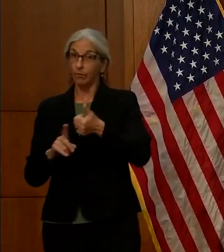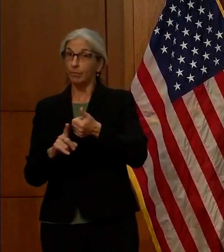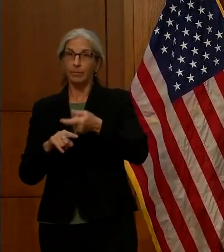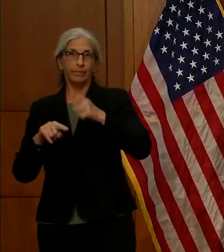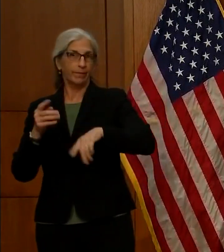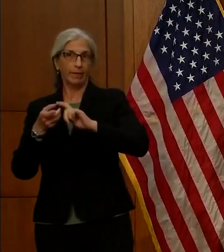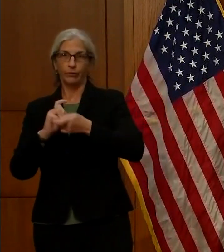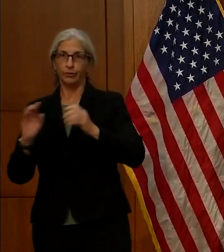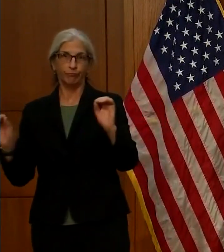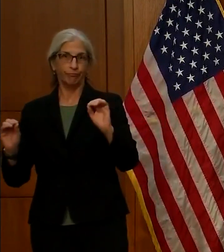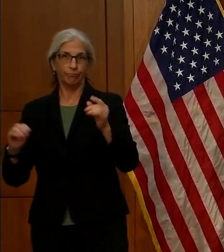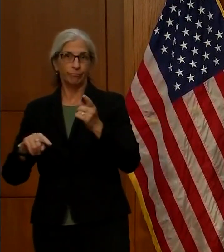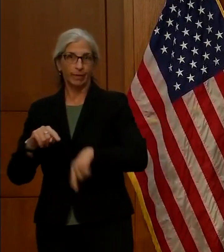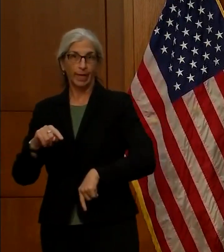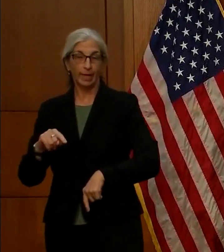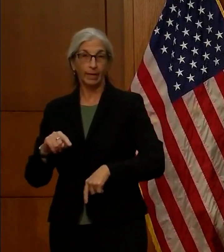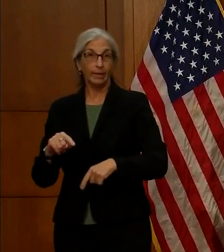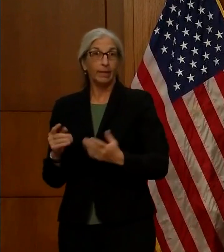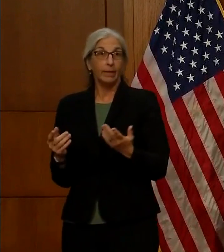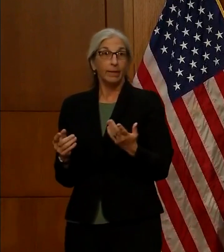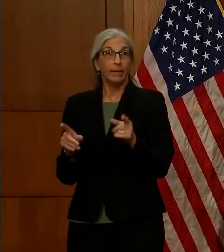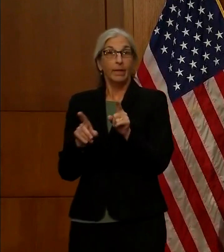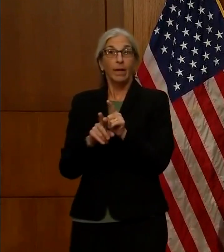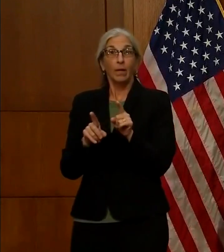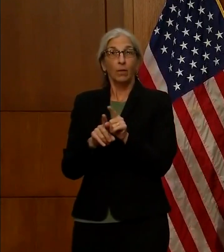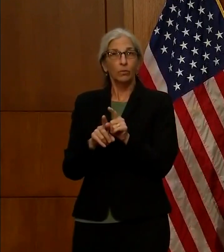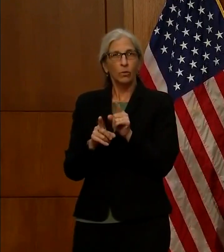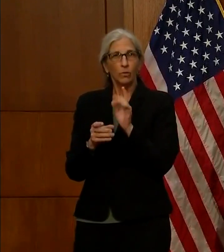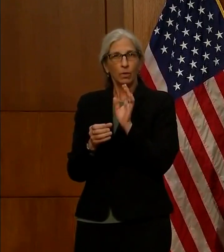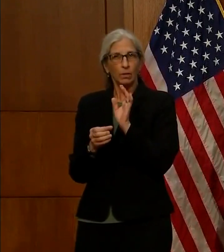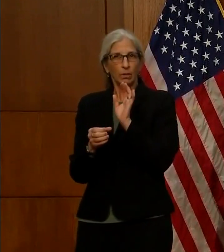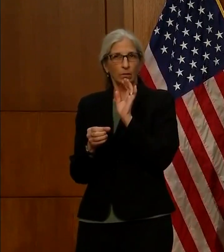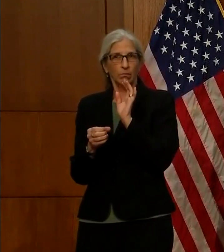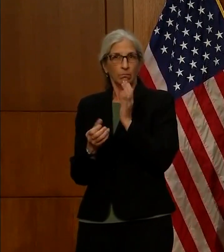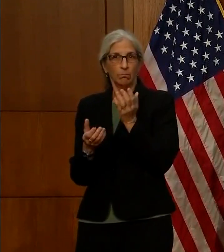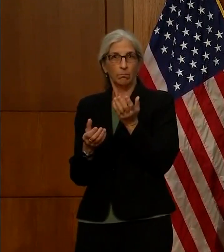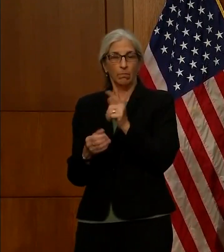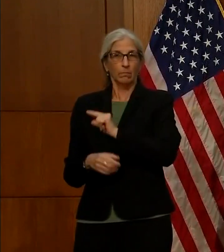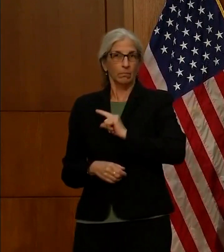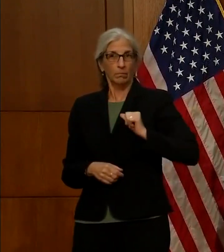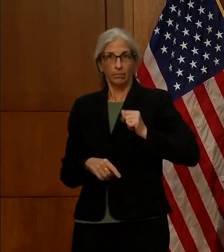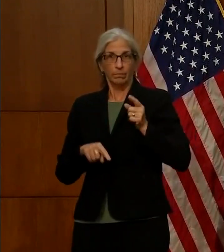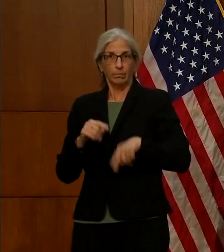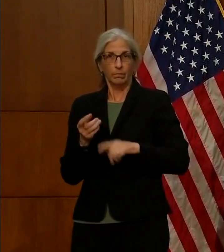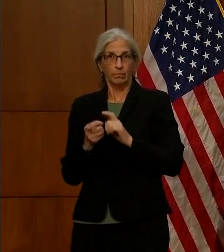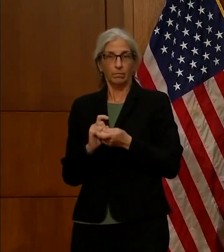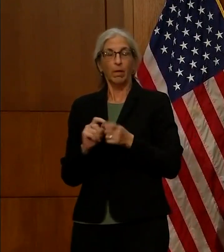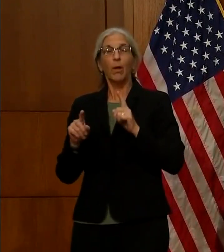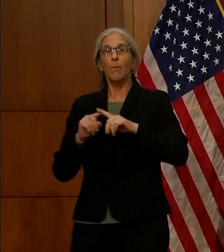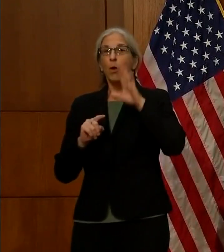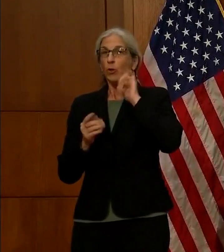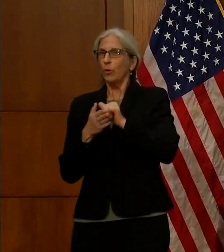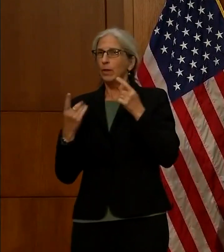IT DOES NOT APPEAR THAT THE GOVERNOR HAS THE AUTHORITY TO CHANGE THAT NOR DOES ELECT BUT